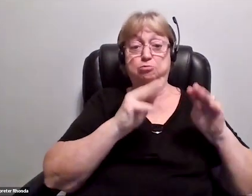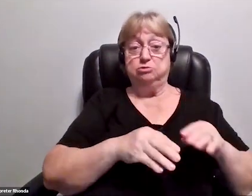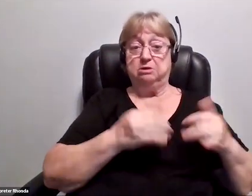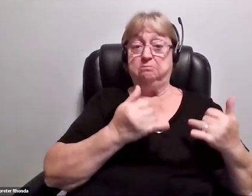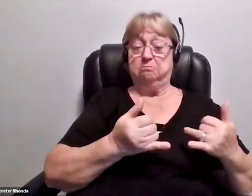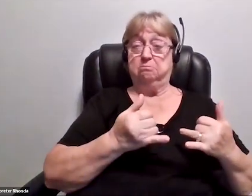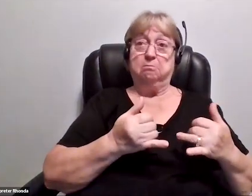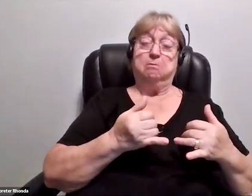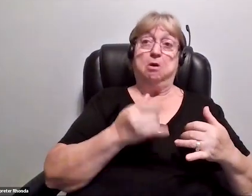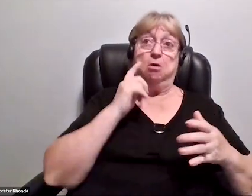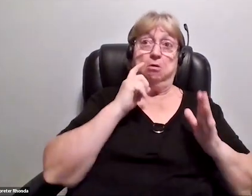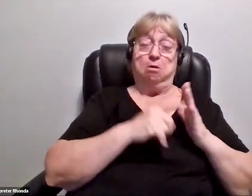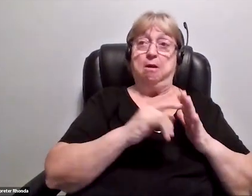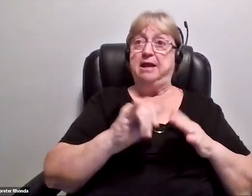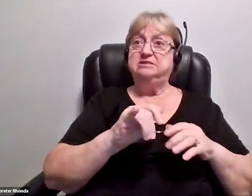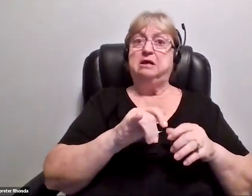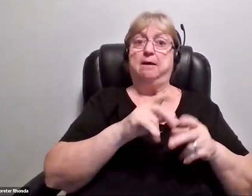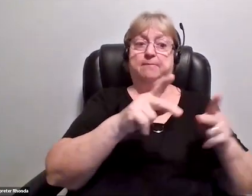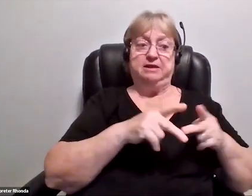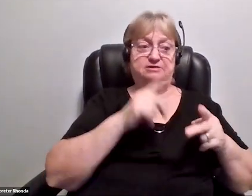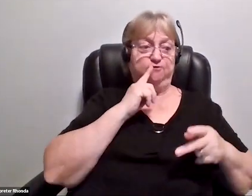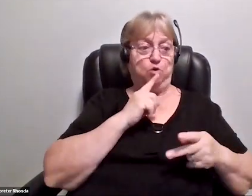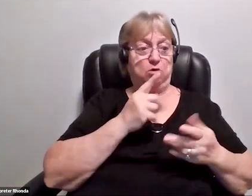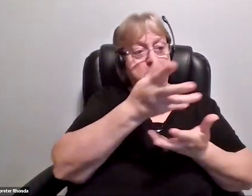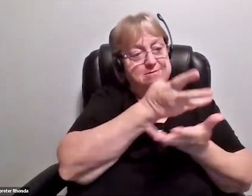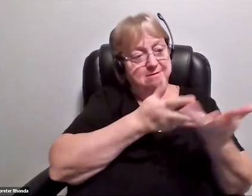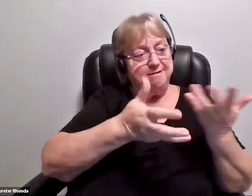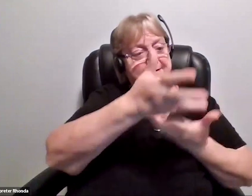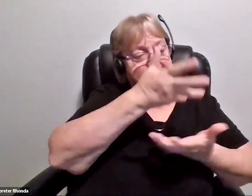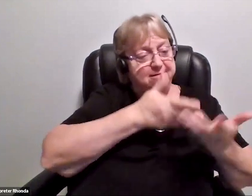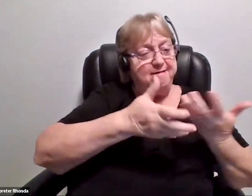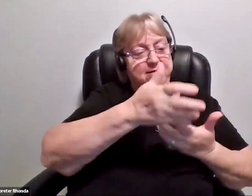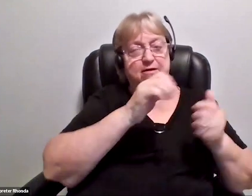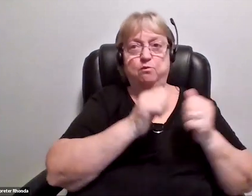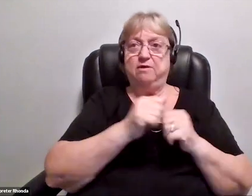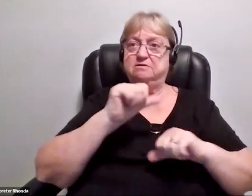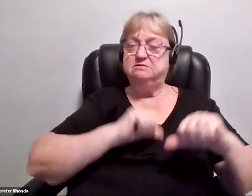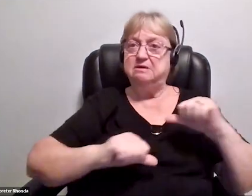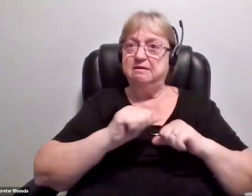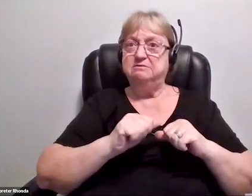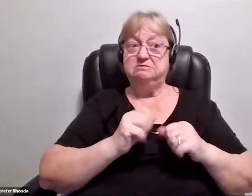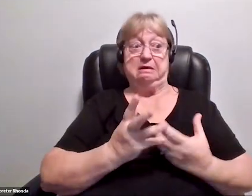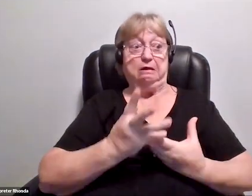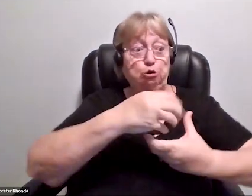for engagement with science, inspiration, and inclusion, especially when they provide accessibility features,